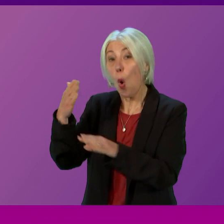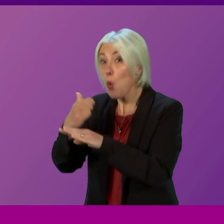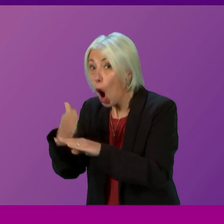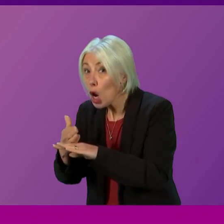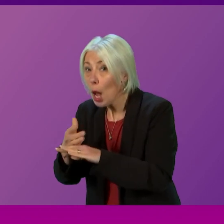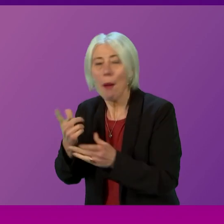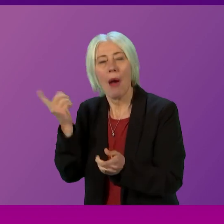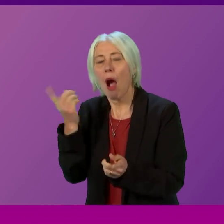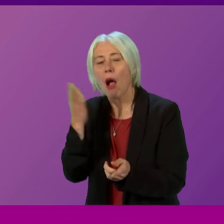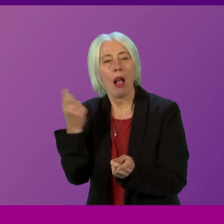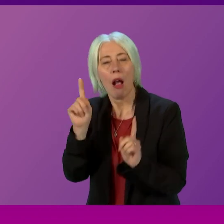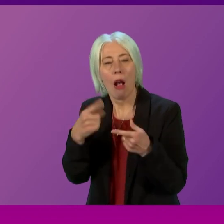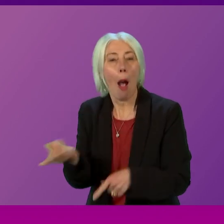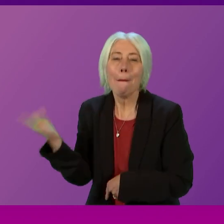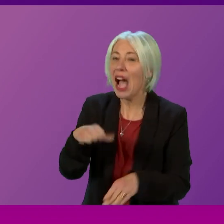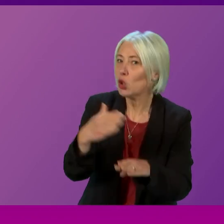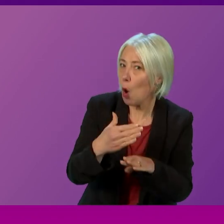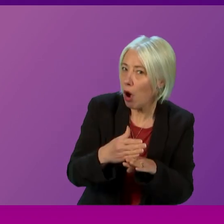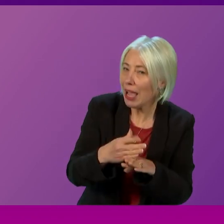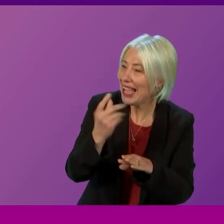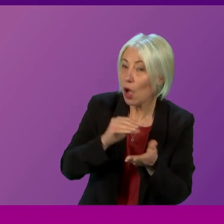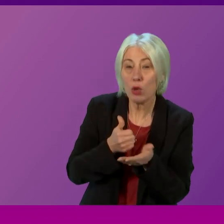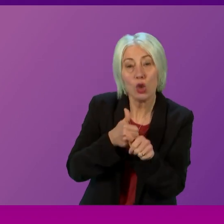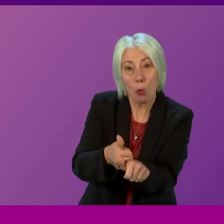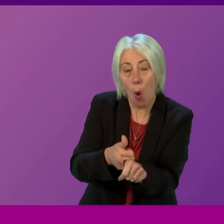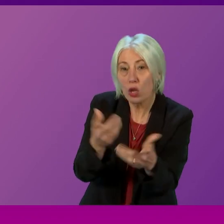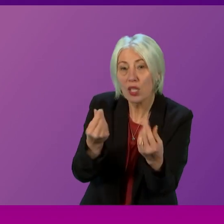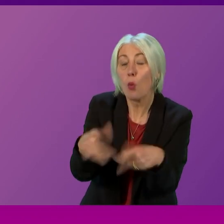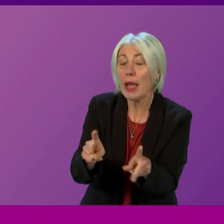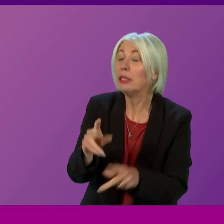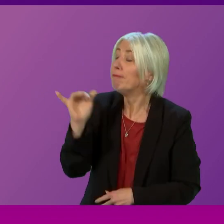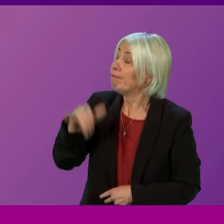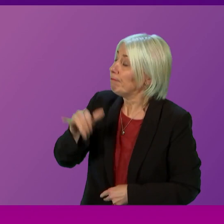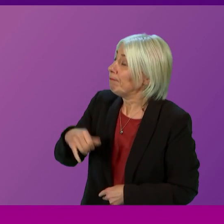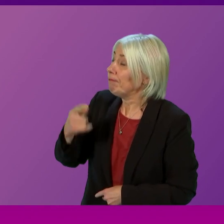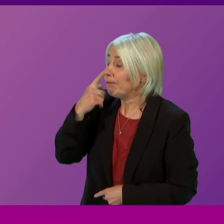I am certainly happy to look into that. In general terms, we will do everything we can